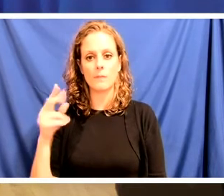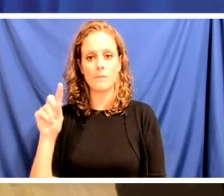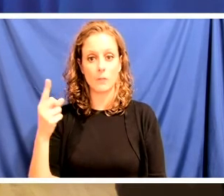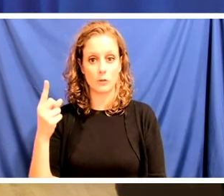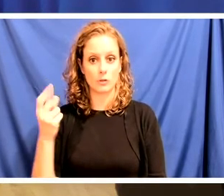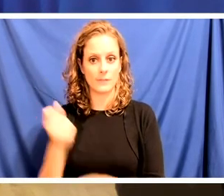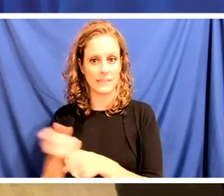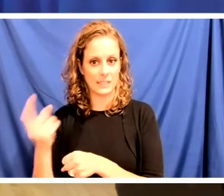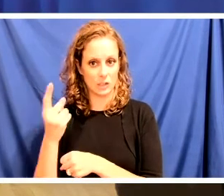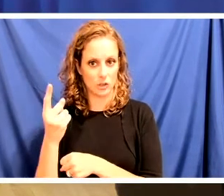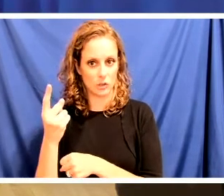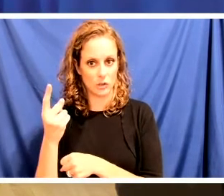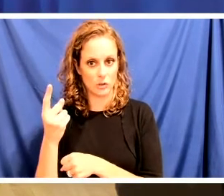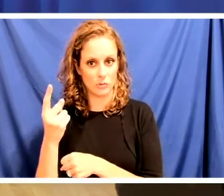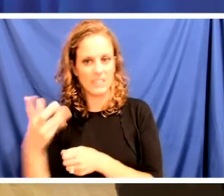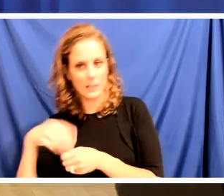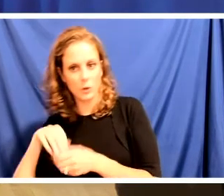That includes Community college districts as well.